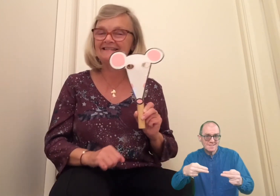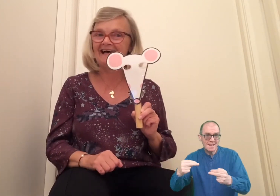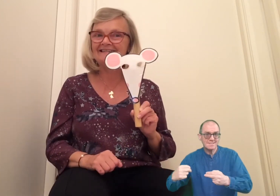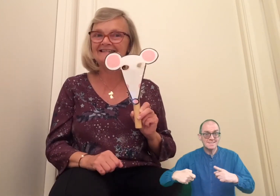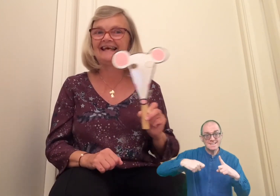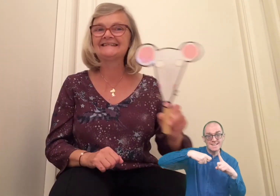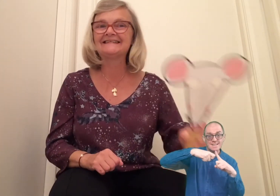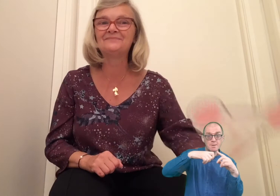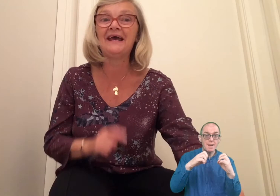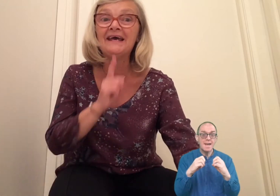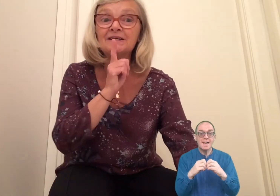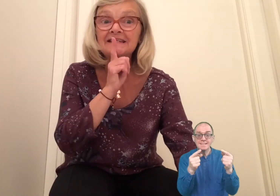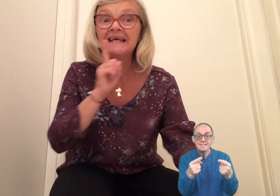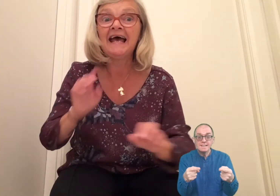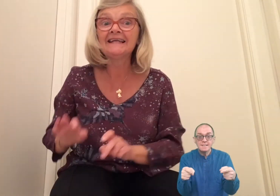Dance Katie Bairdie.